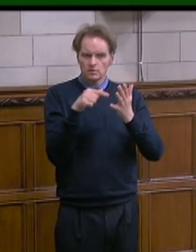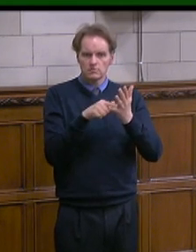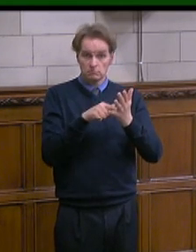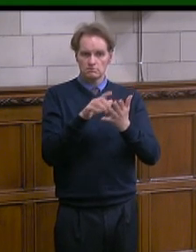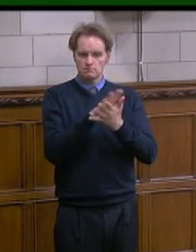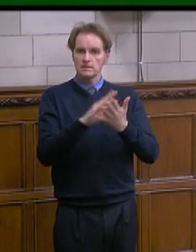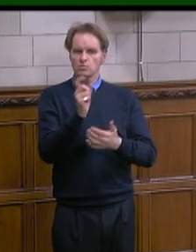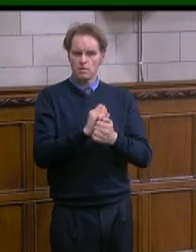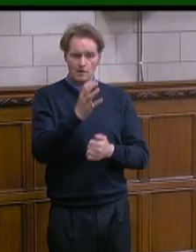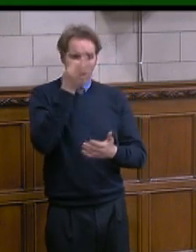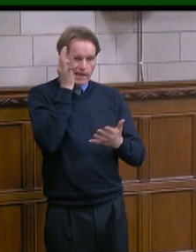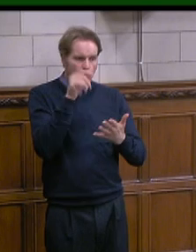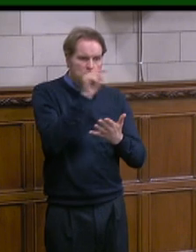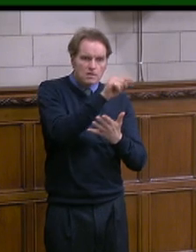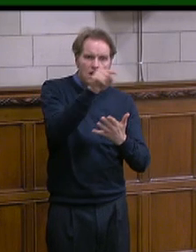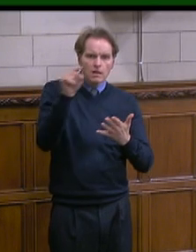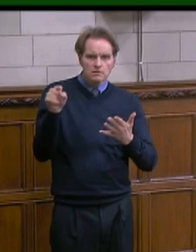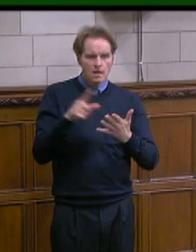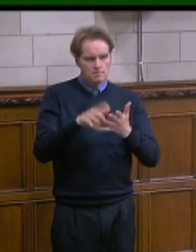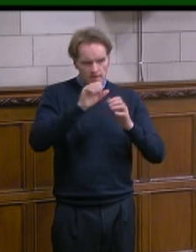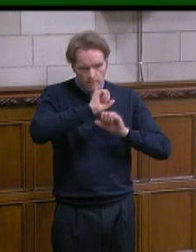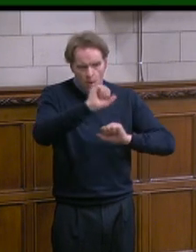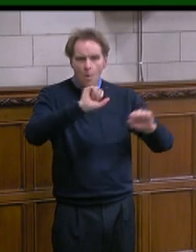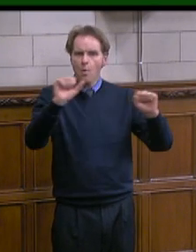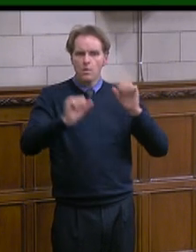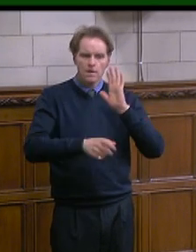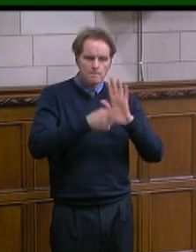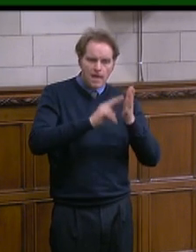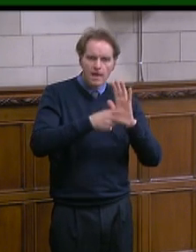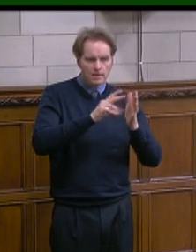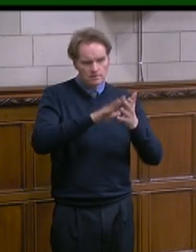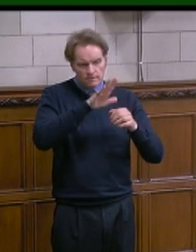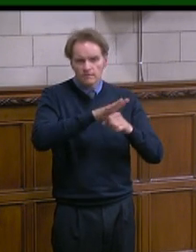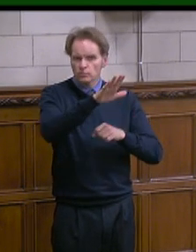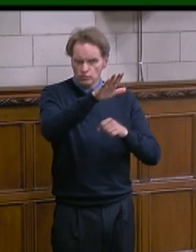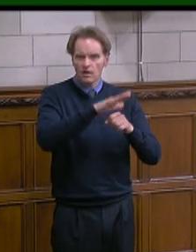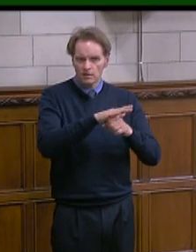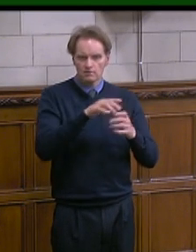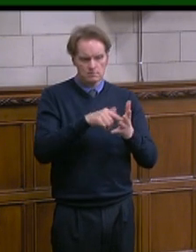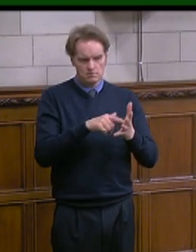publish their own British Sign Language plans in connection with the exercise of their functions.